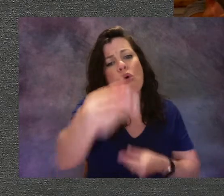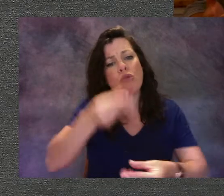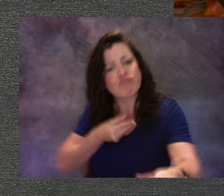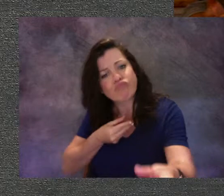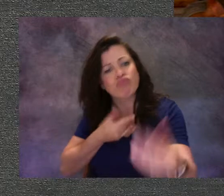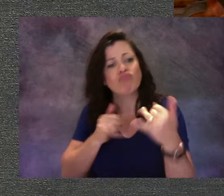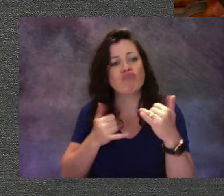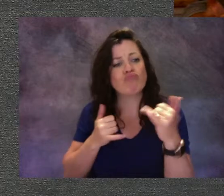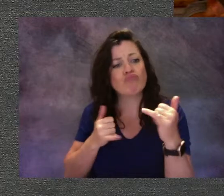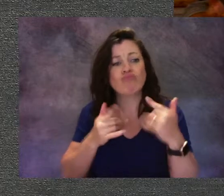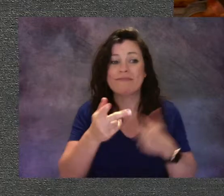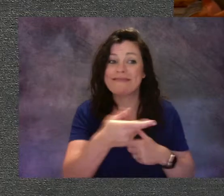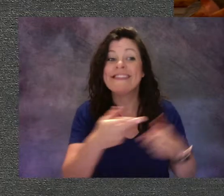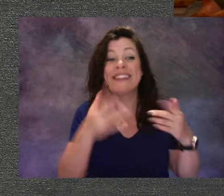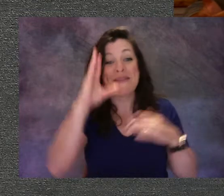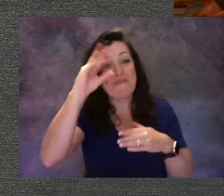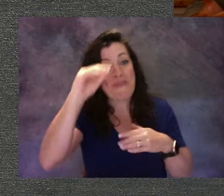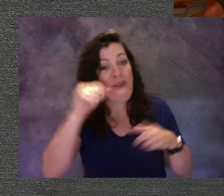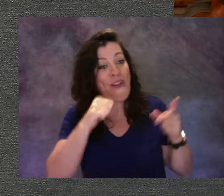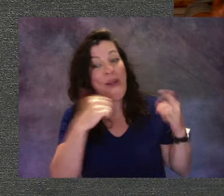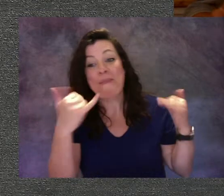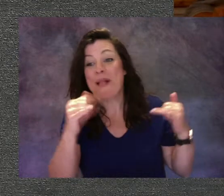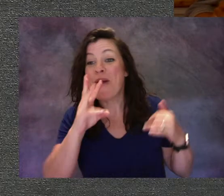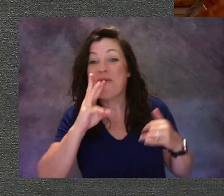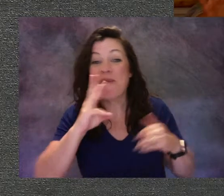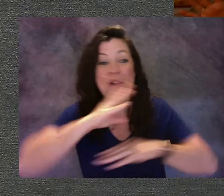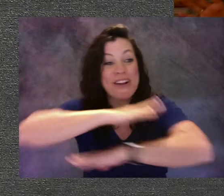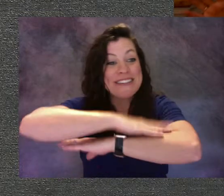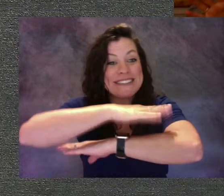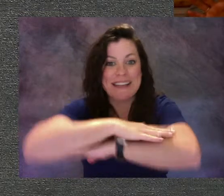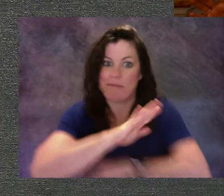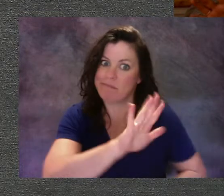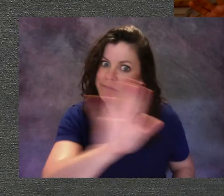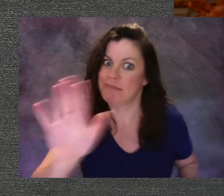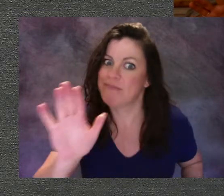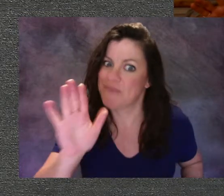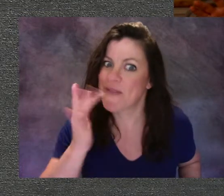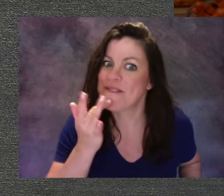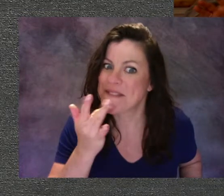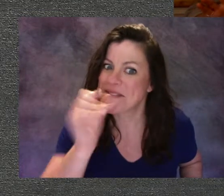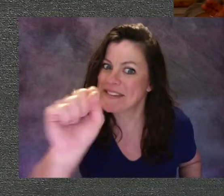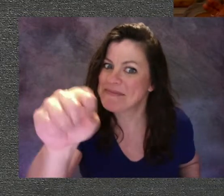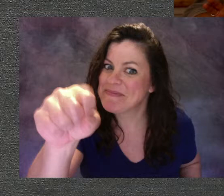and they're playing in the water table. It's one of our favorite things to do in our class.